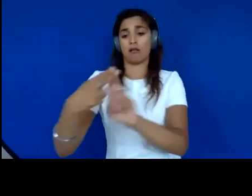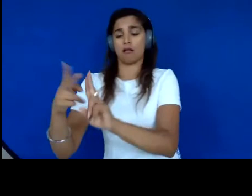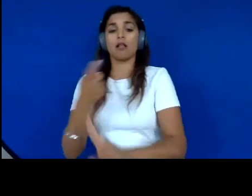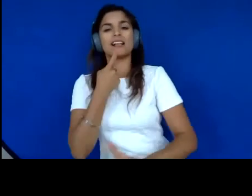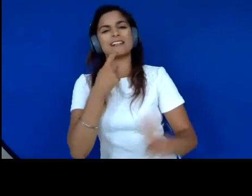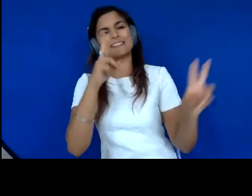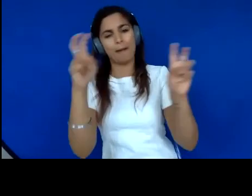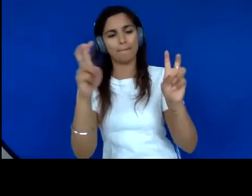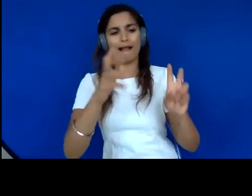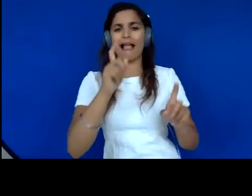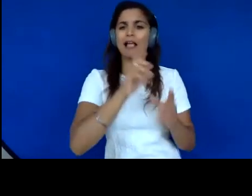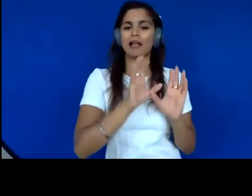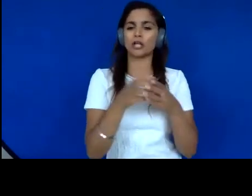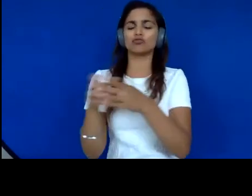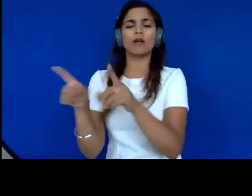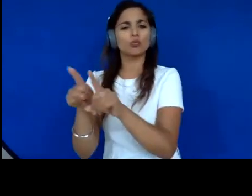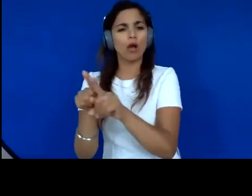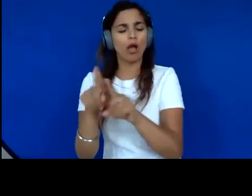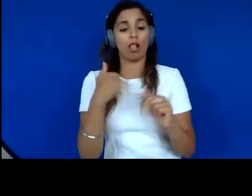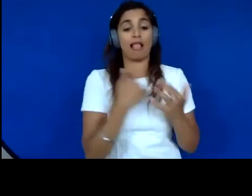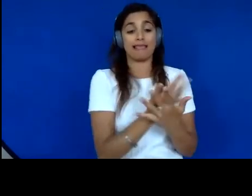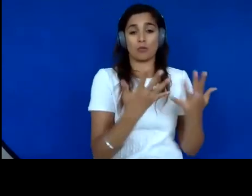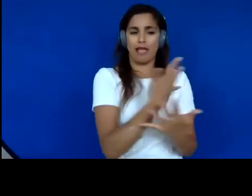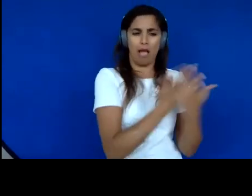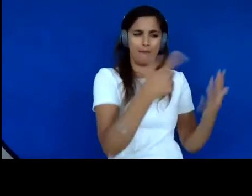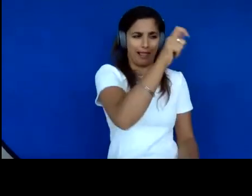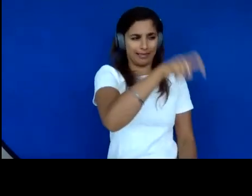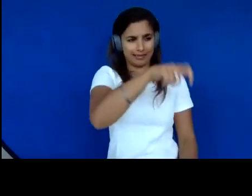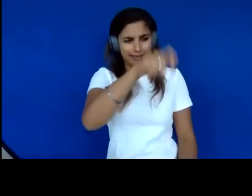these types appeared in order to see who exactly was represented by Channel